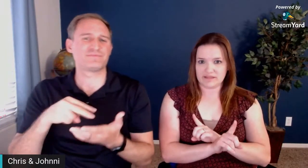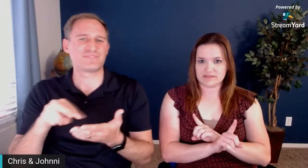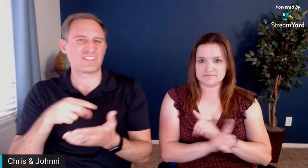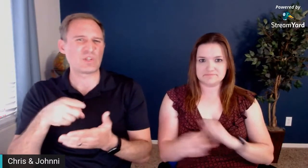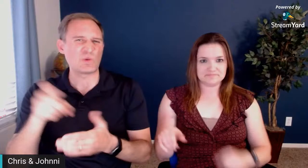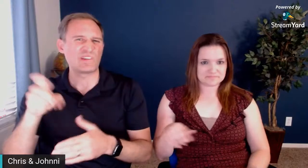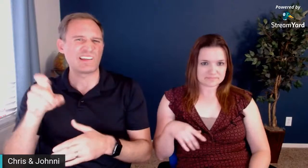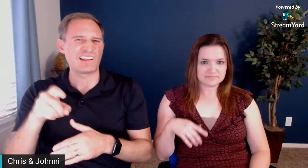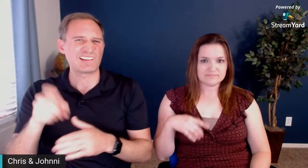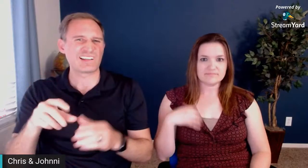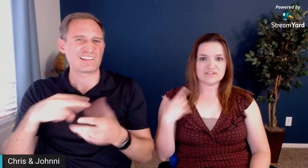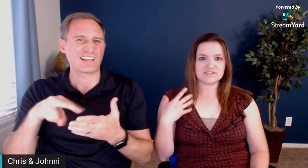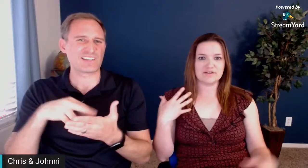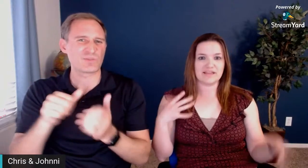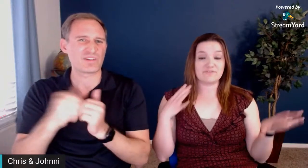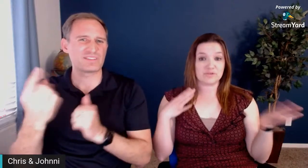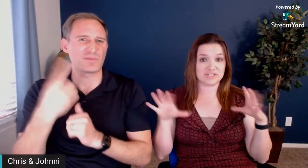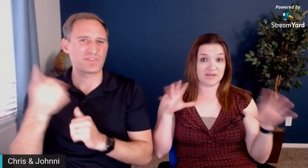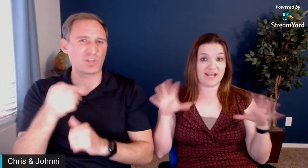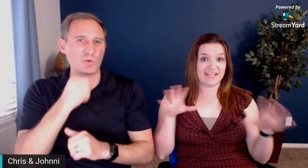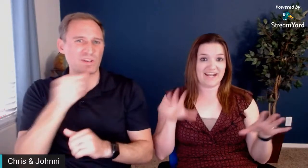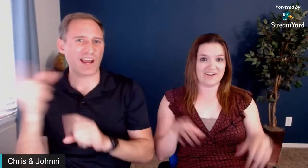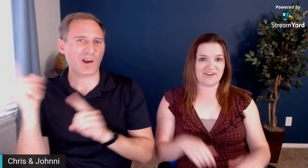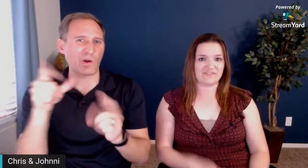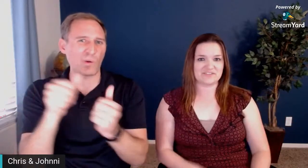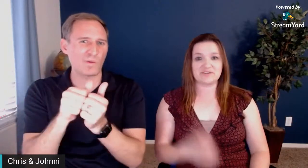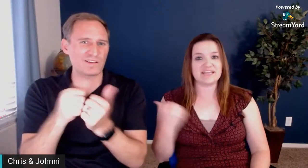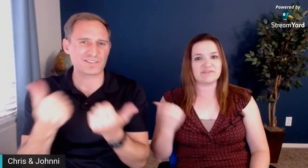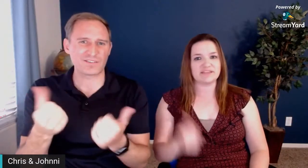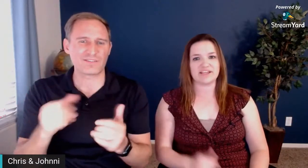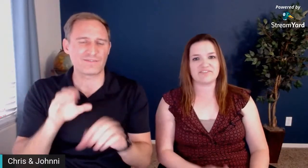with so it like forced you to go get out of your comfort zone he didn't really care for